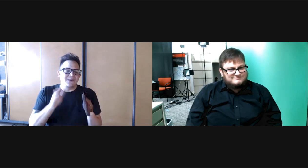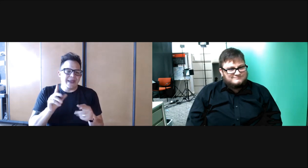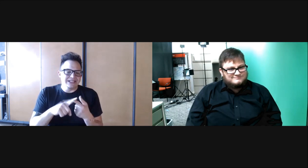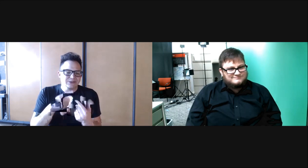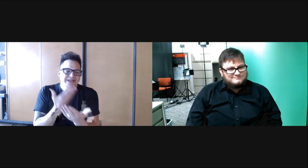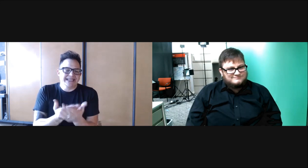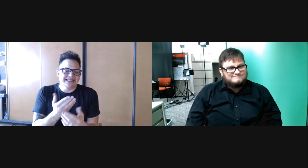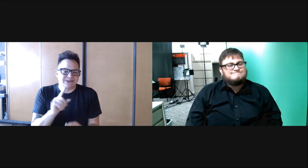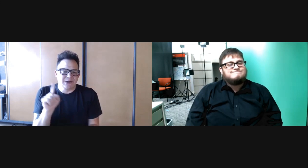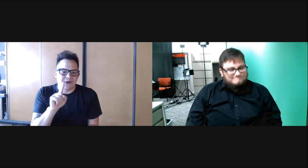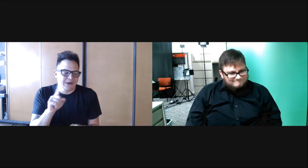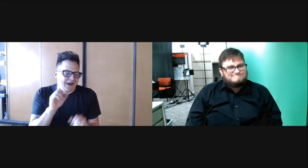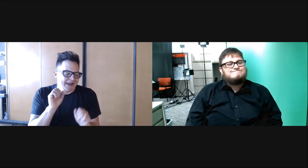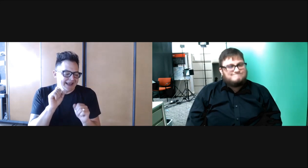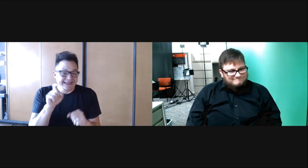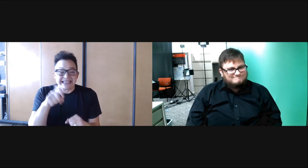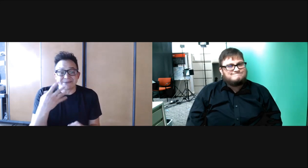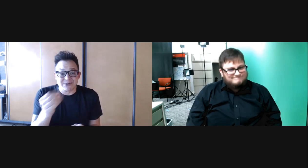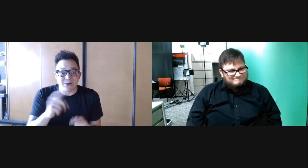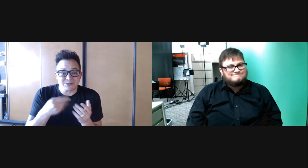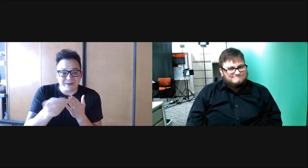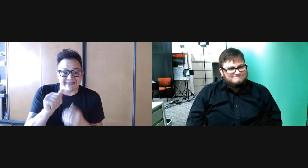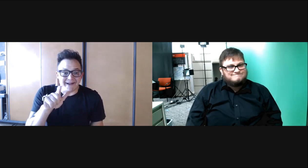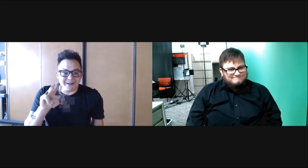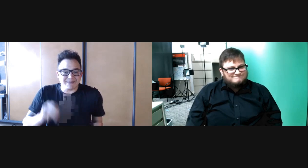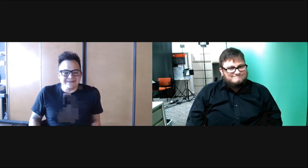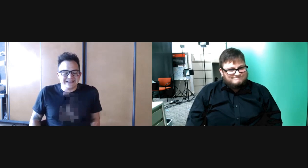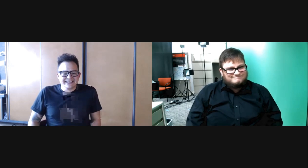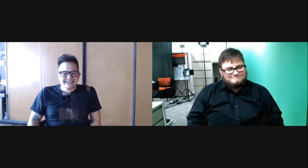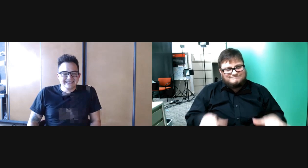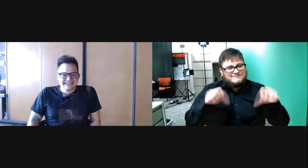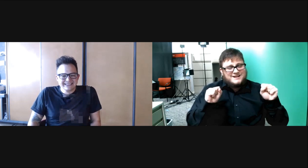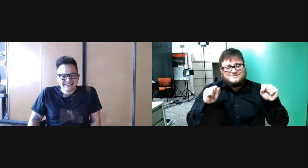way to find and buy the album.